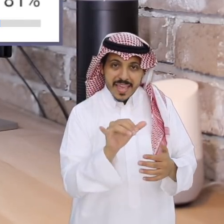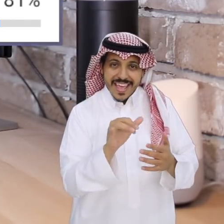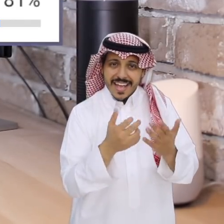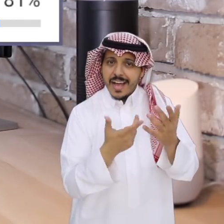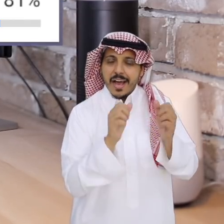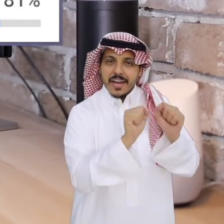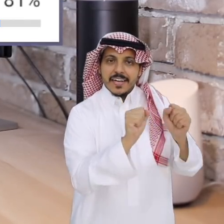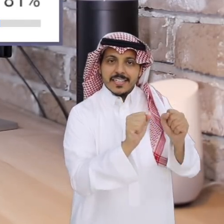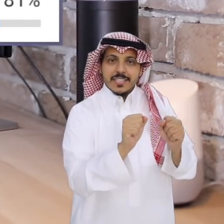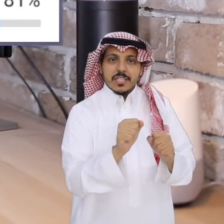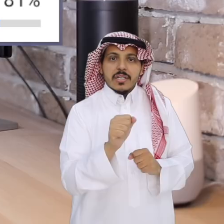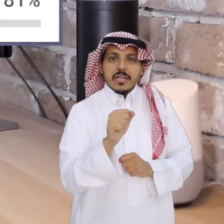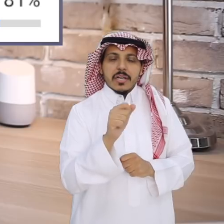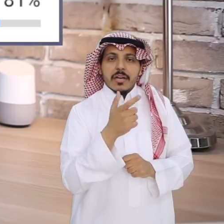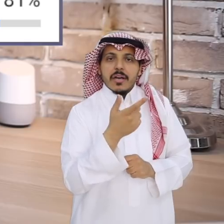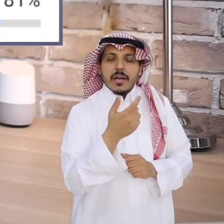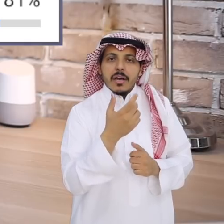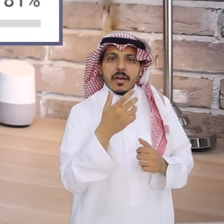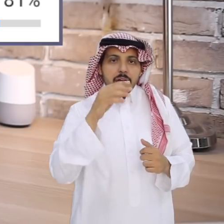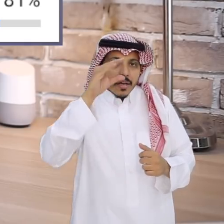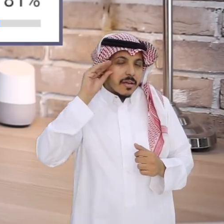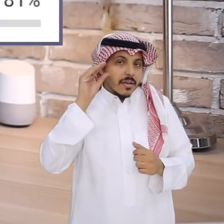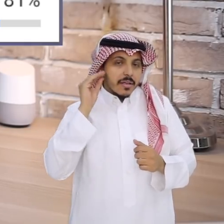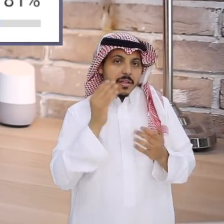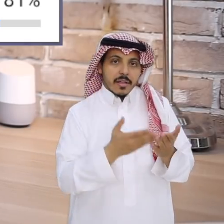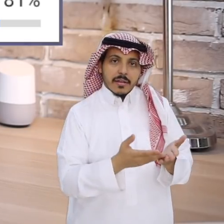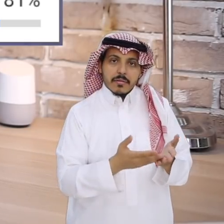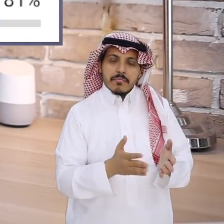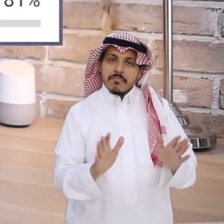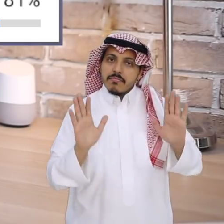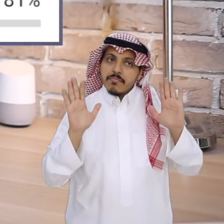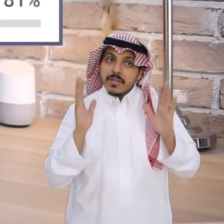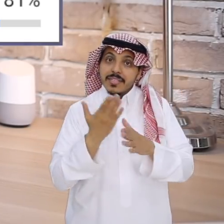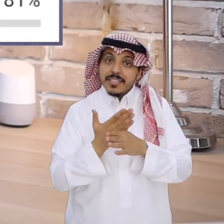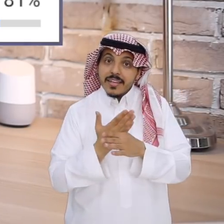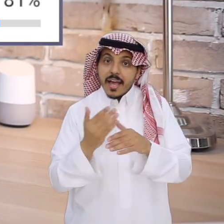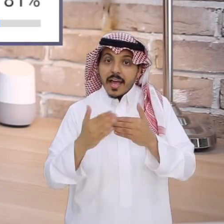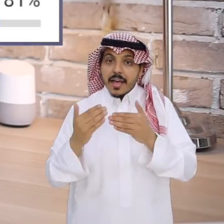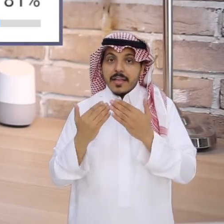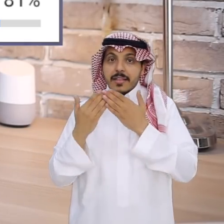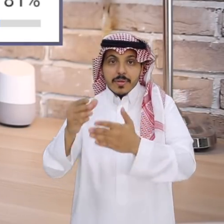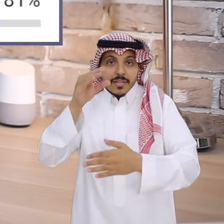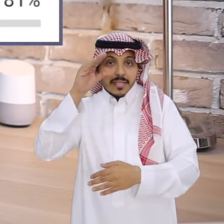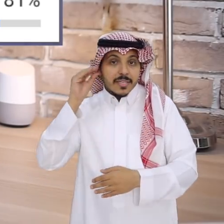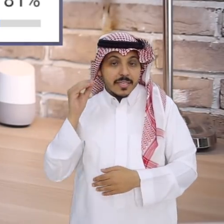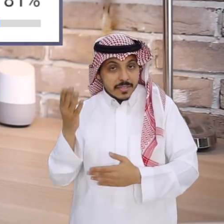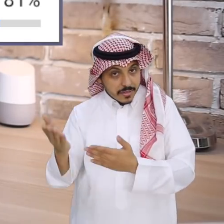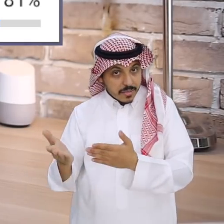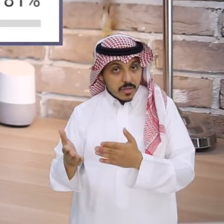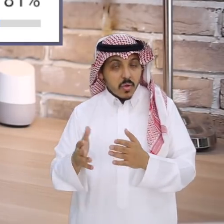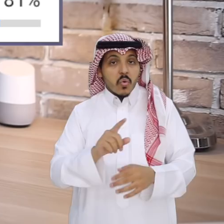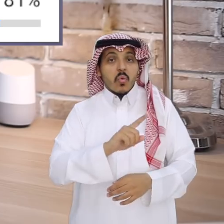Strange. The list of supported device is big, but there is no Samsung, HTC and LG devices in it.